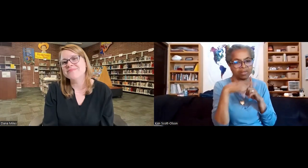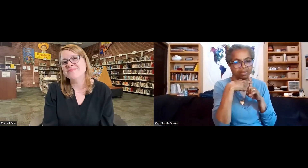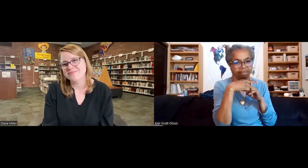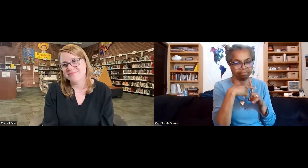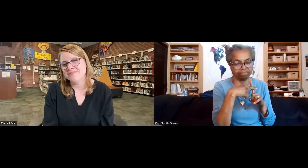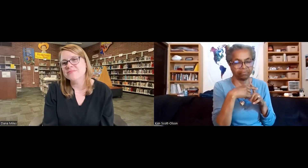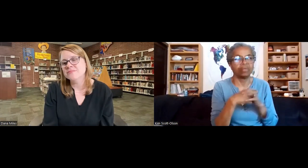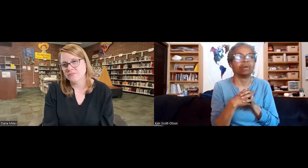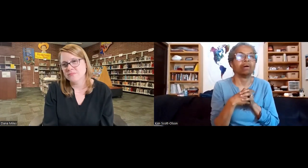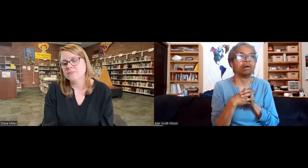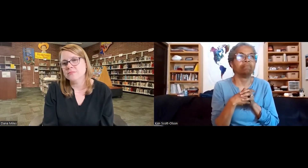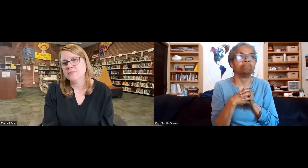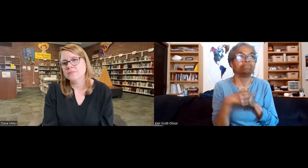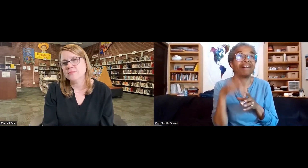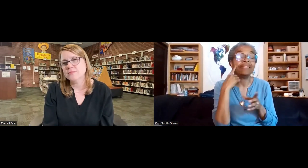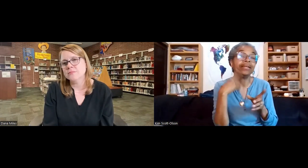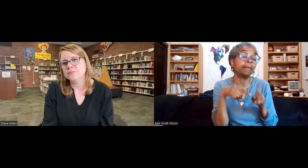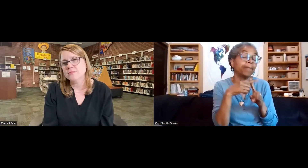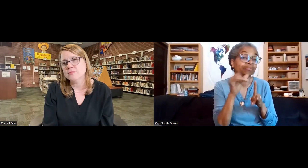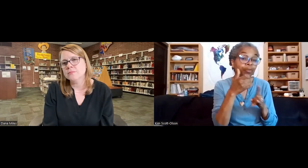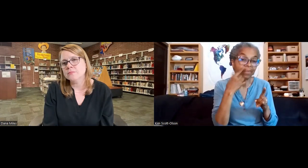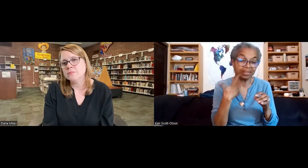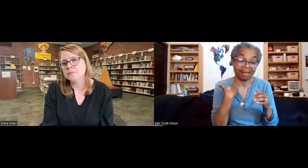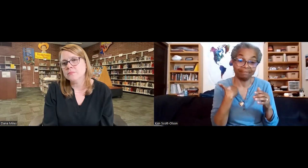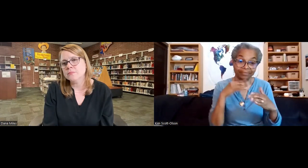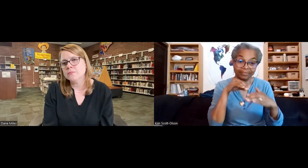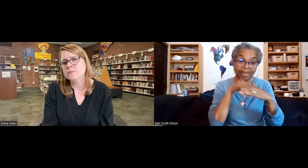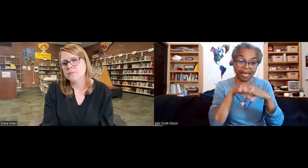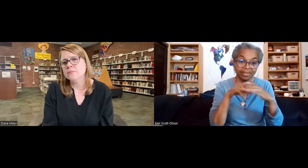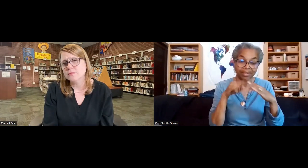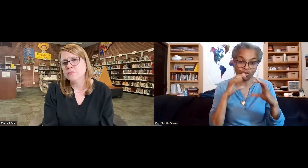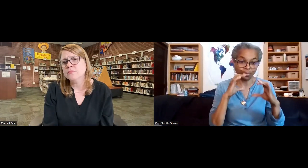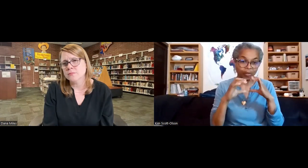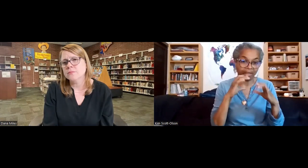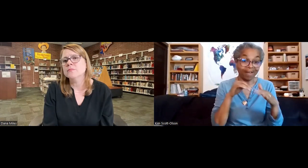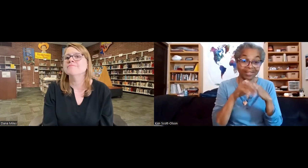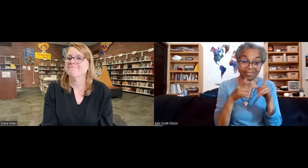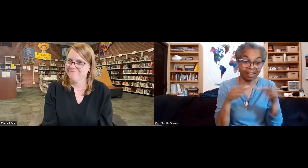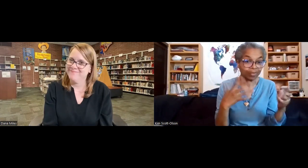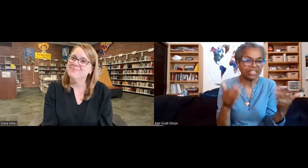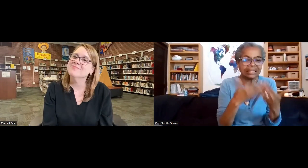This is a plus. Another positive would be access to communication